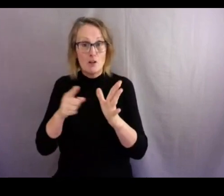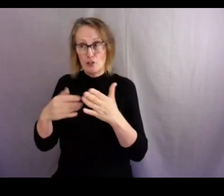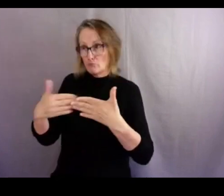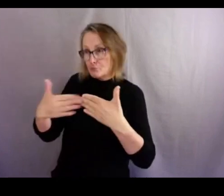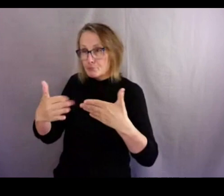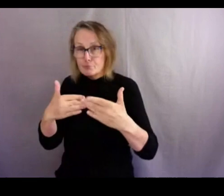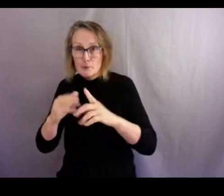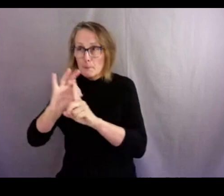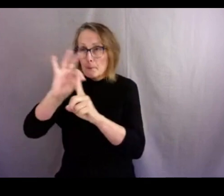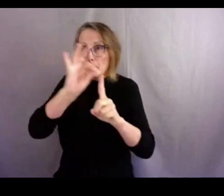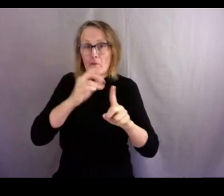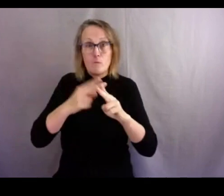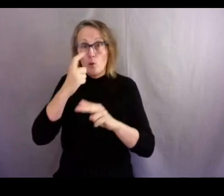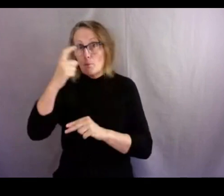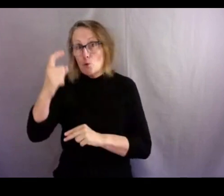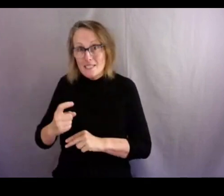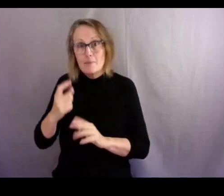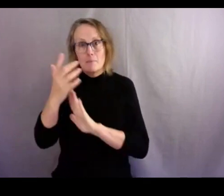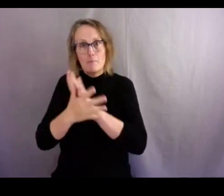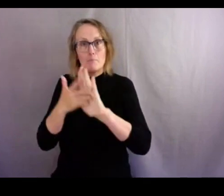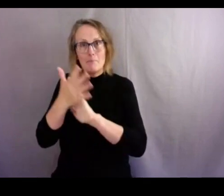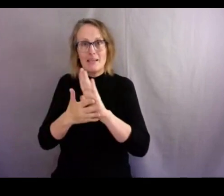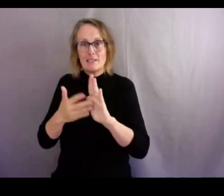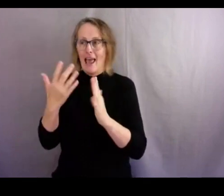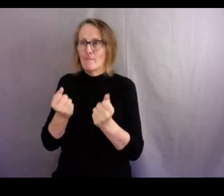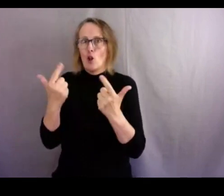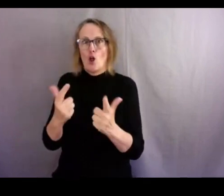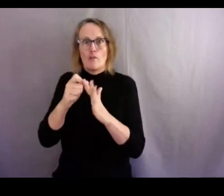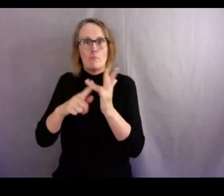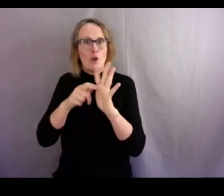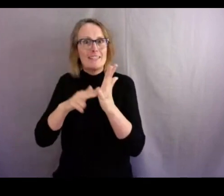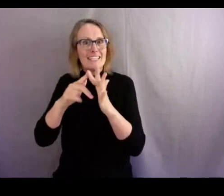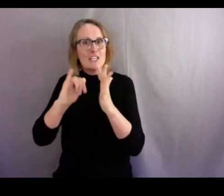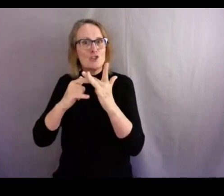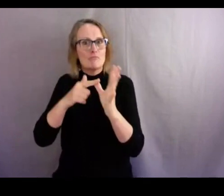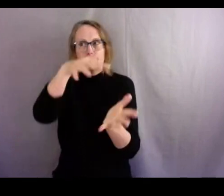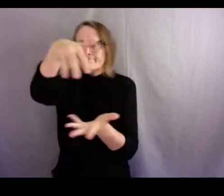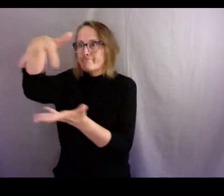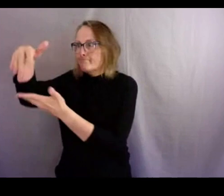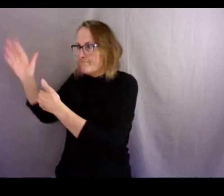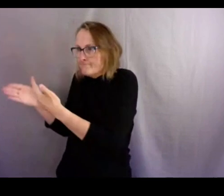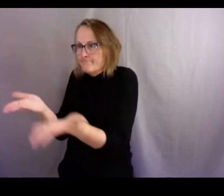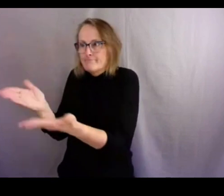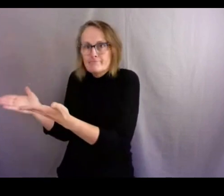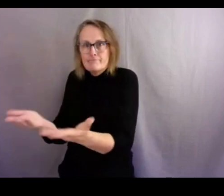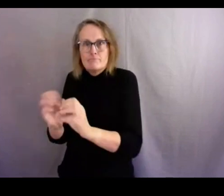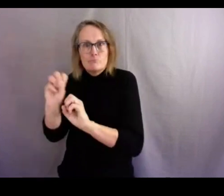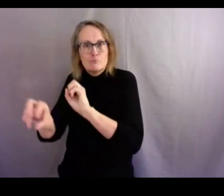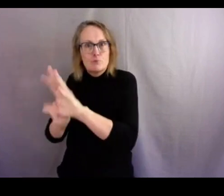that led to the return of significant items of Polynesian heritage from the collections of European institutions, including the British Museum